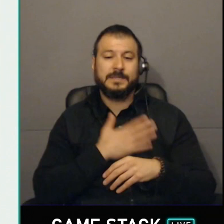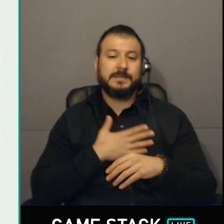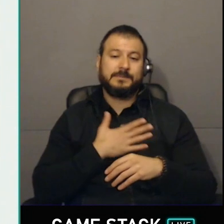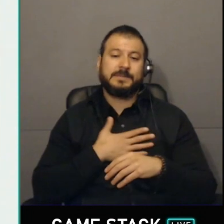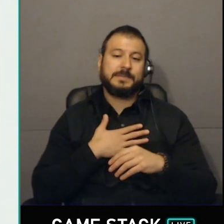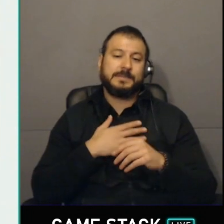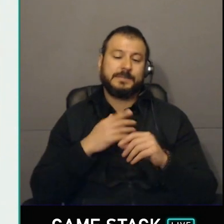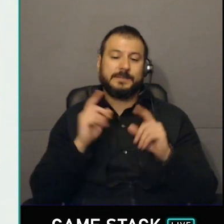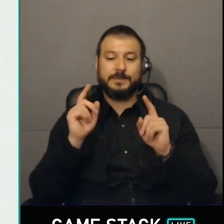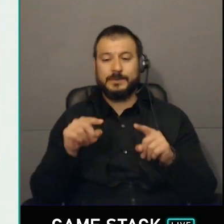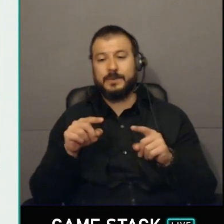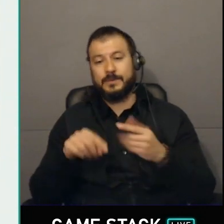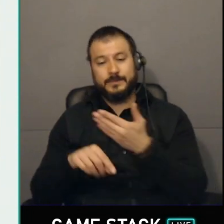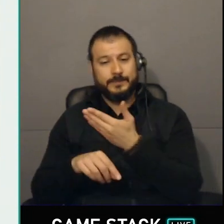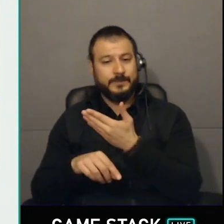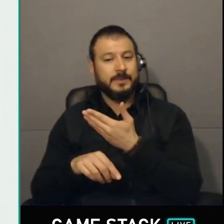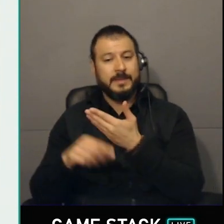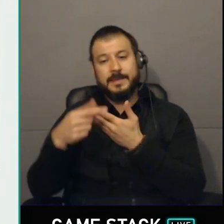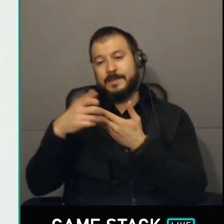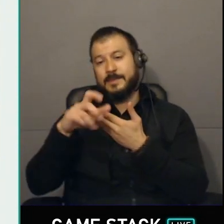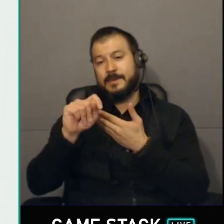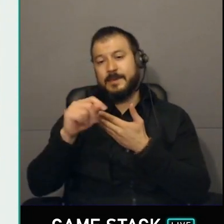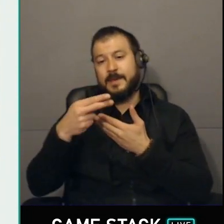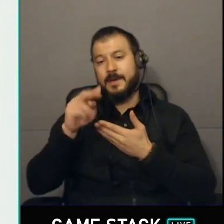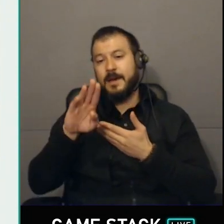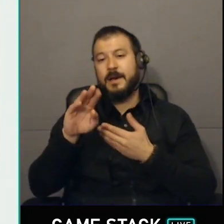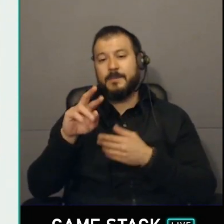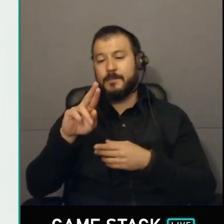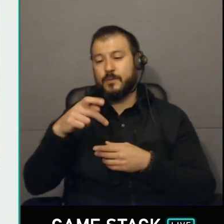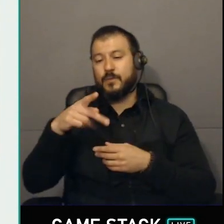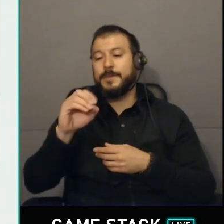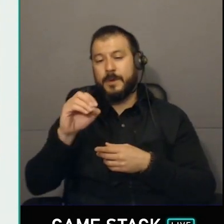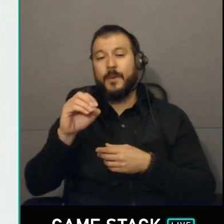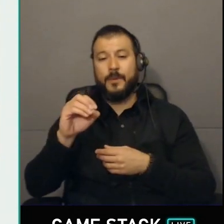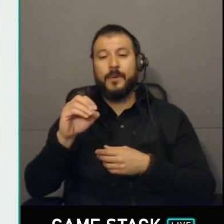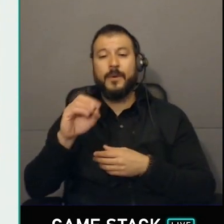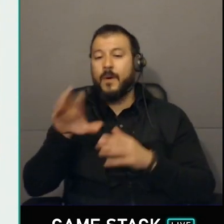of the samples that you've been seeing here have been uploaded for you to play with.